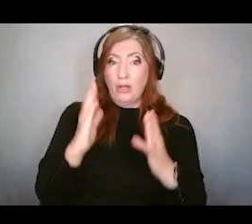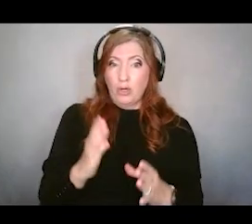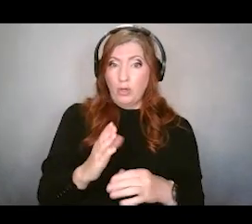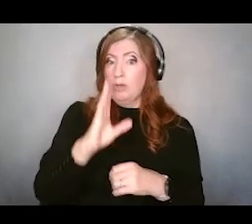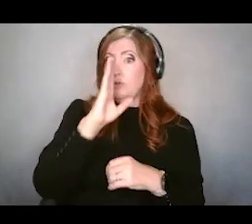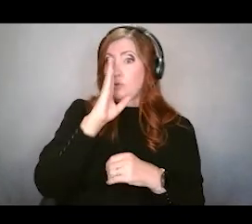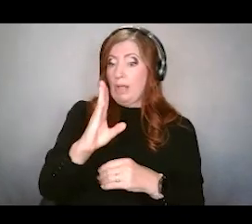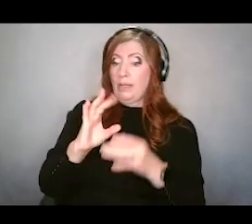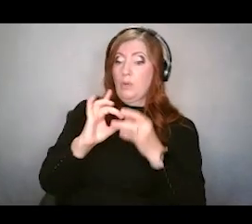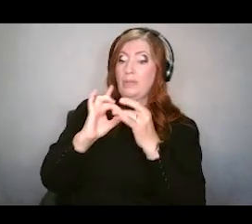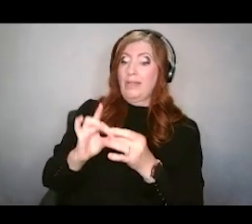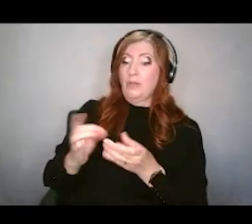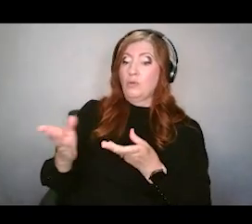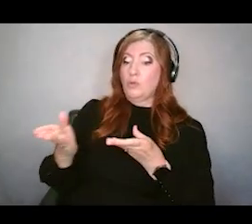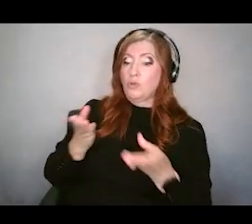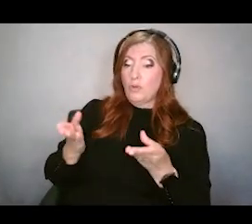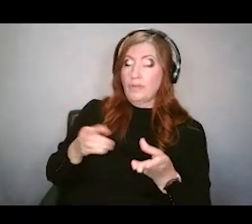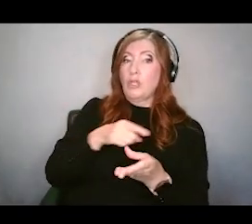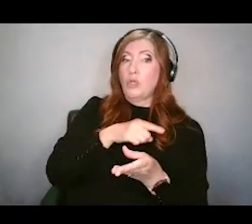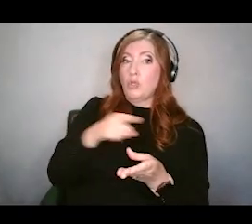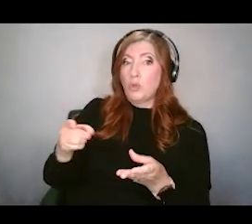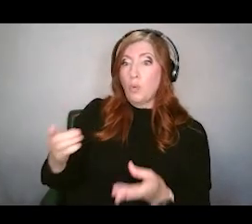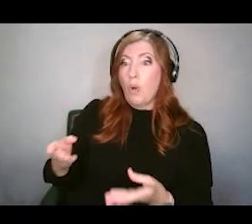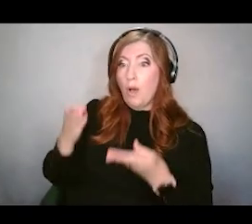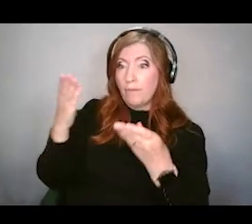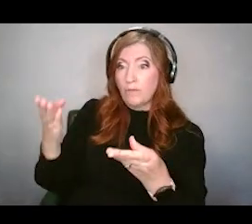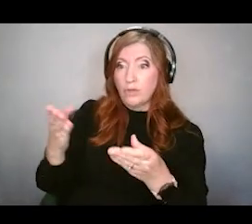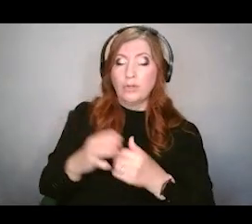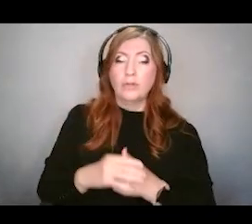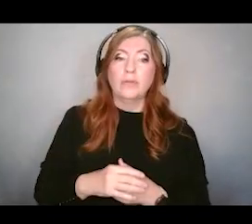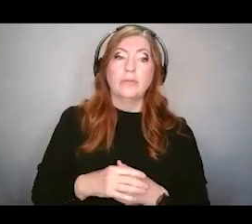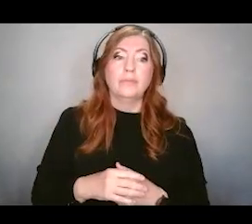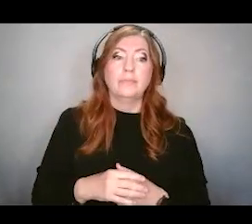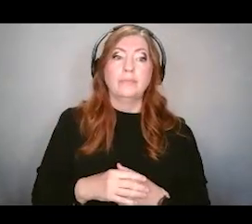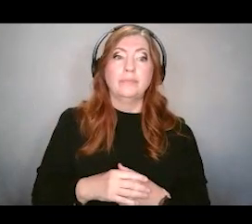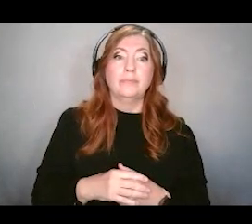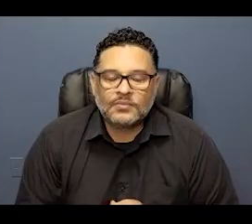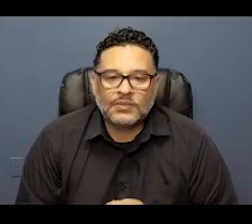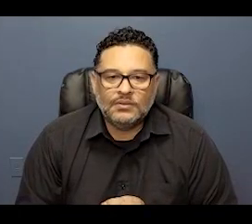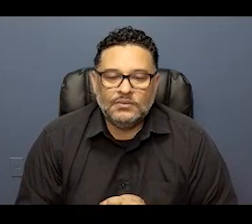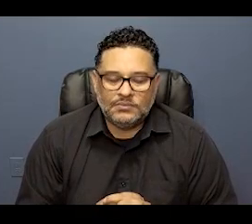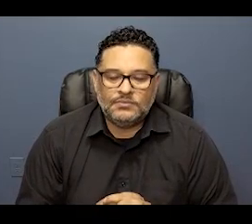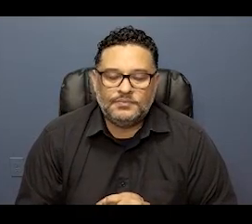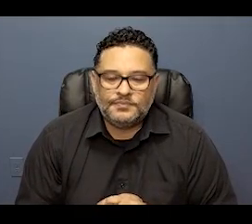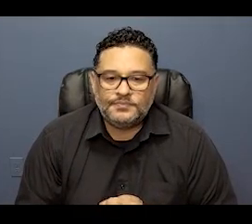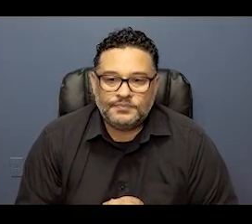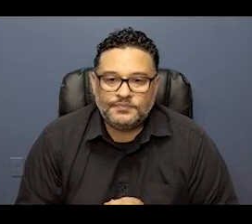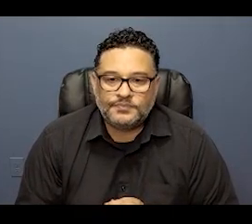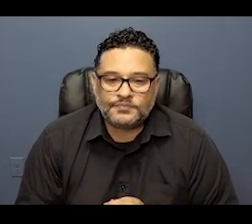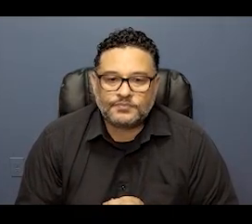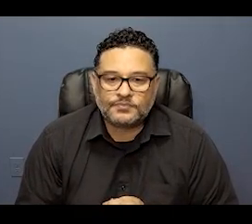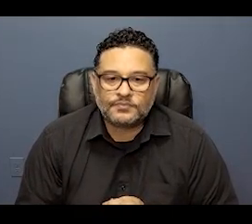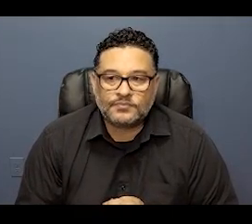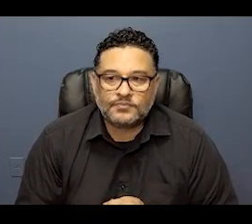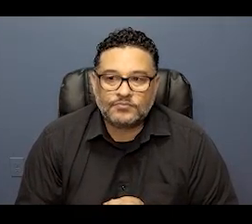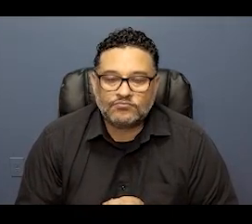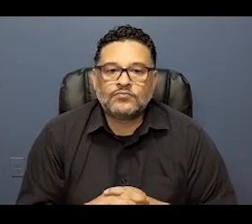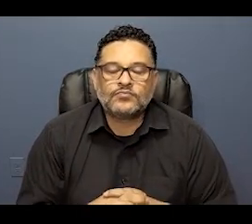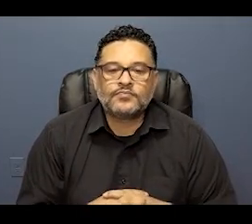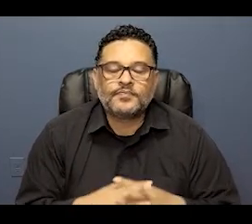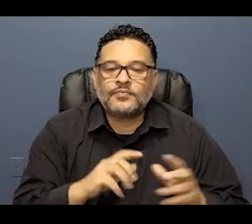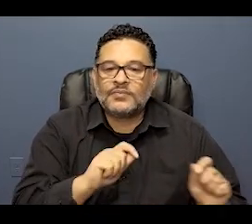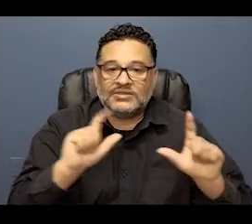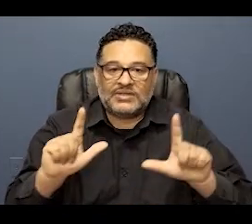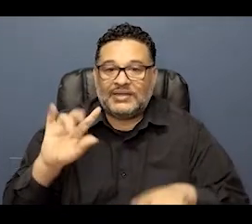directly related to the services you’re offering. [Lindsay] This is Lindsay speaking again. Slide 7,